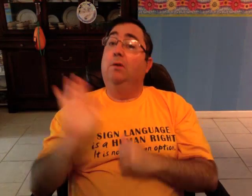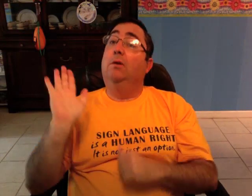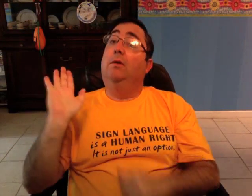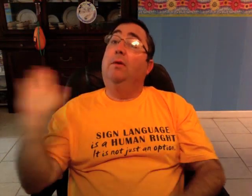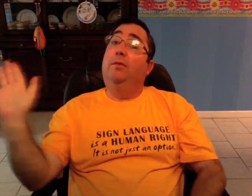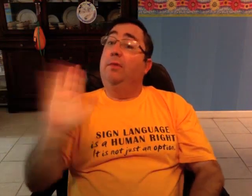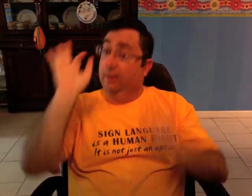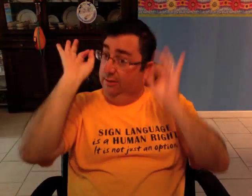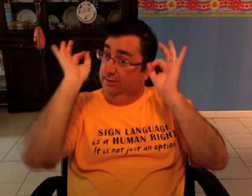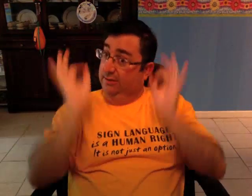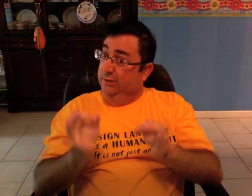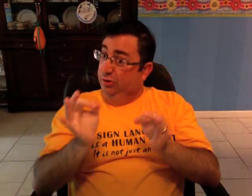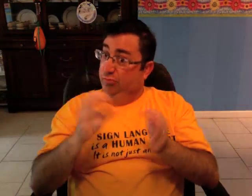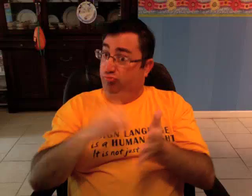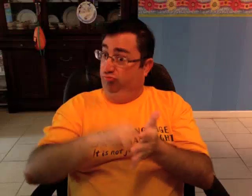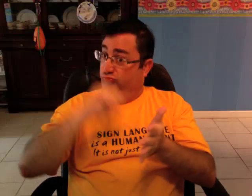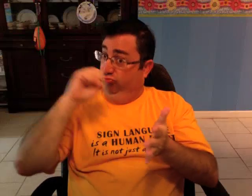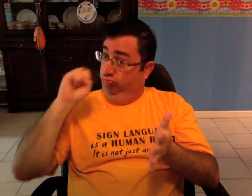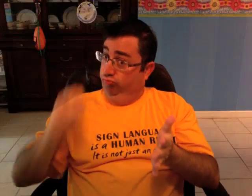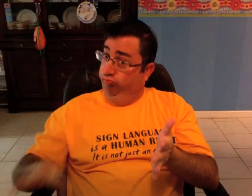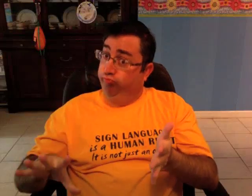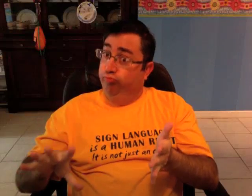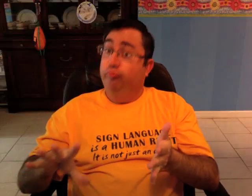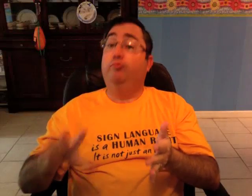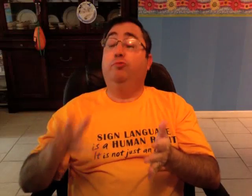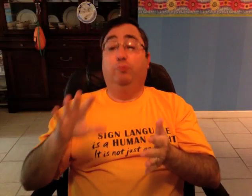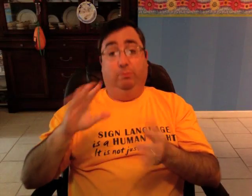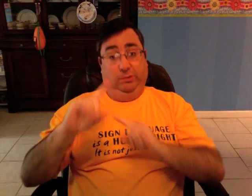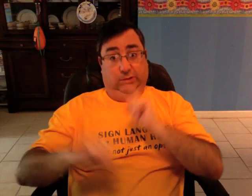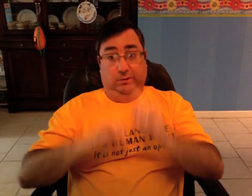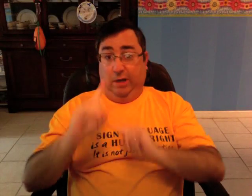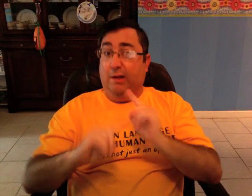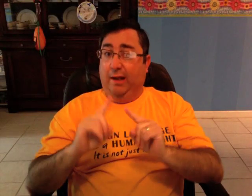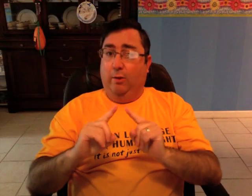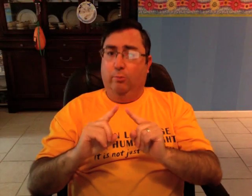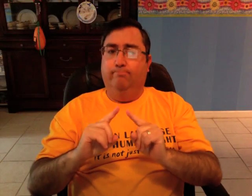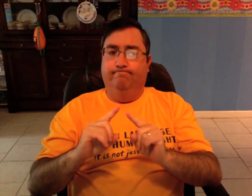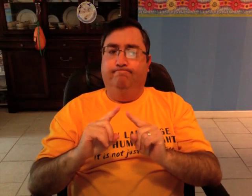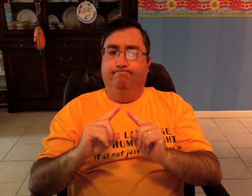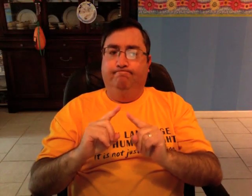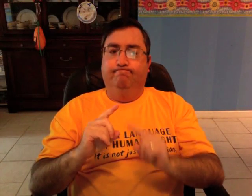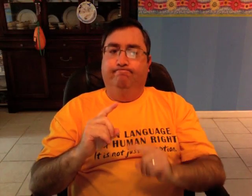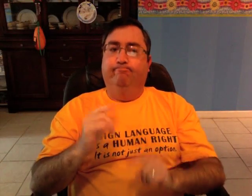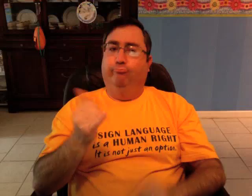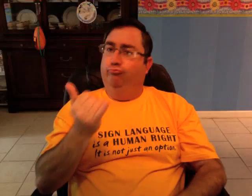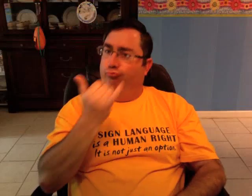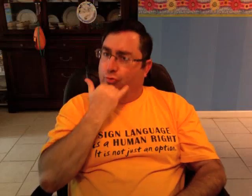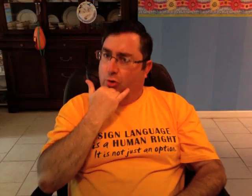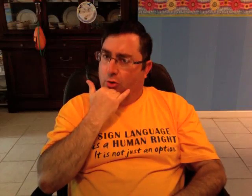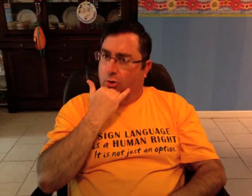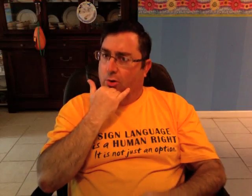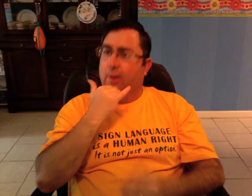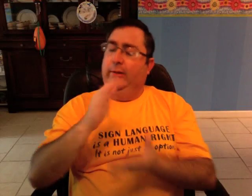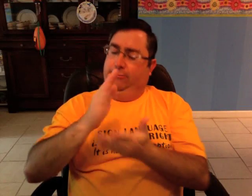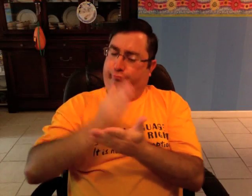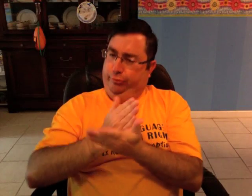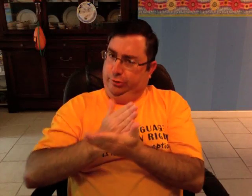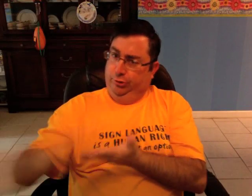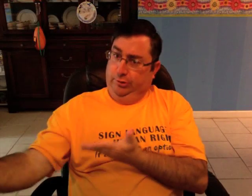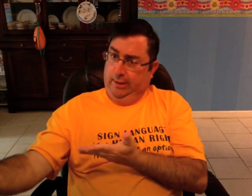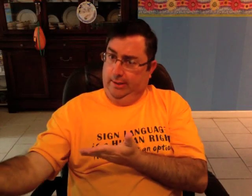their decisions to remove sign language were wrong and rejected,